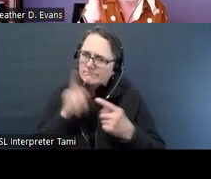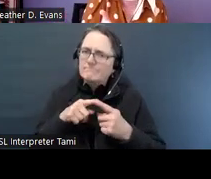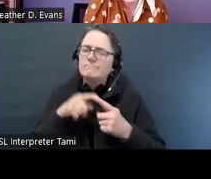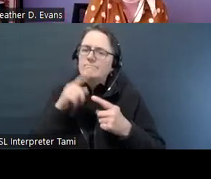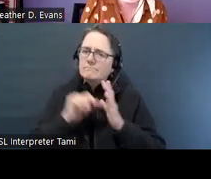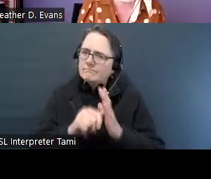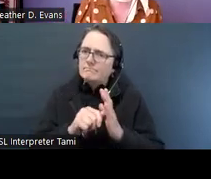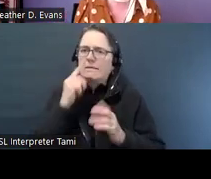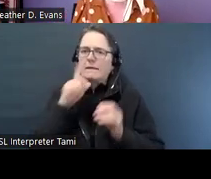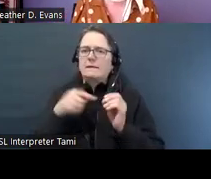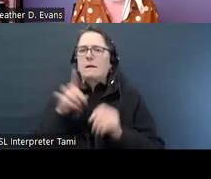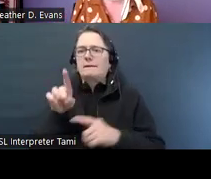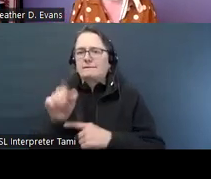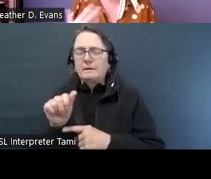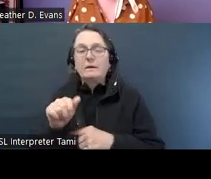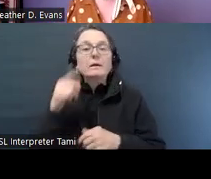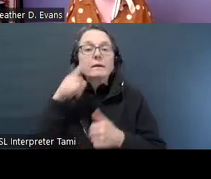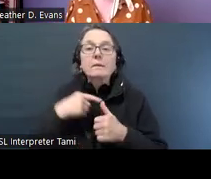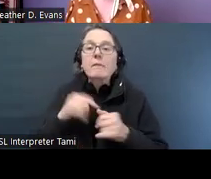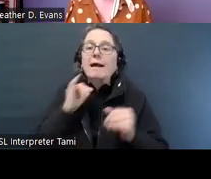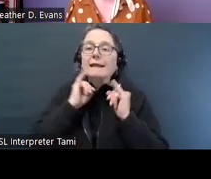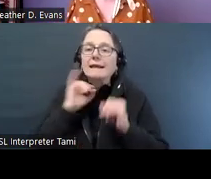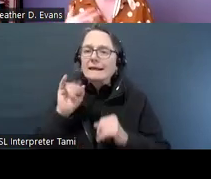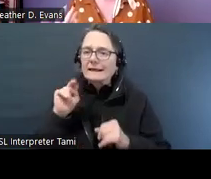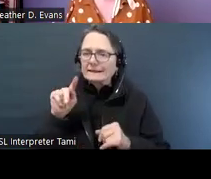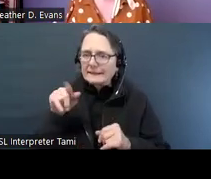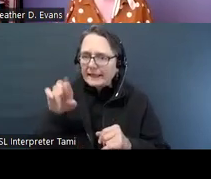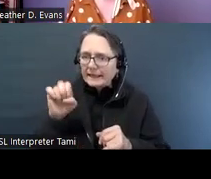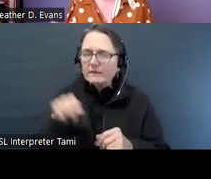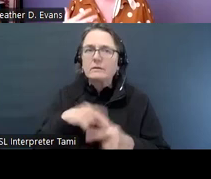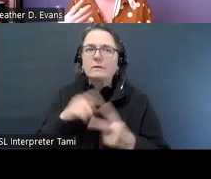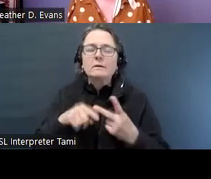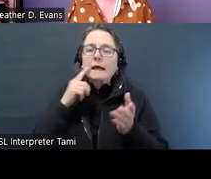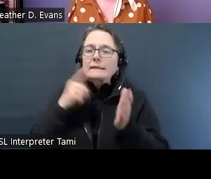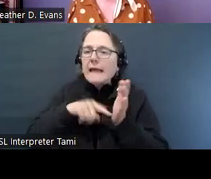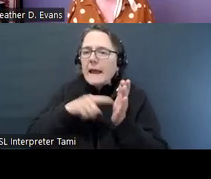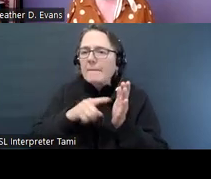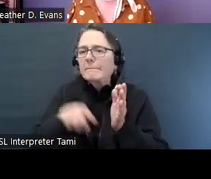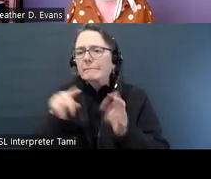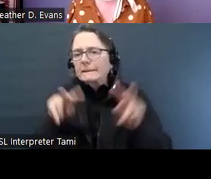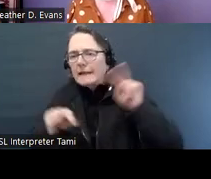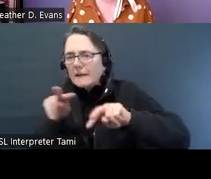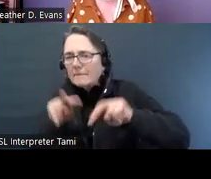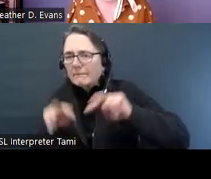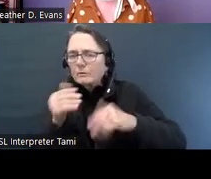or exam processes are patients prompted to talk about or request their accommodation needs?